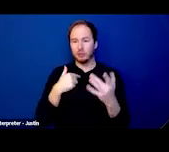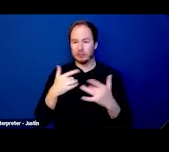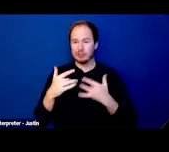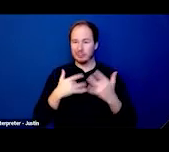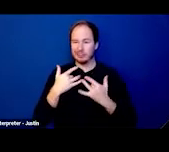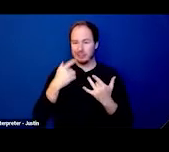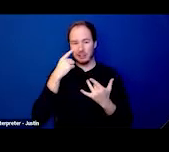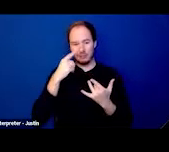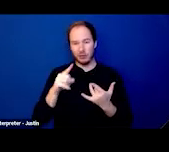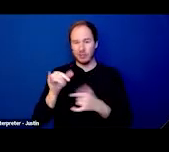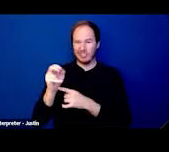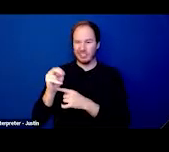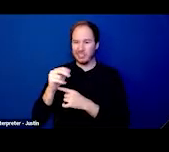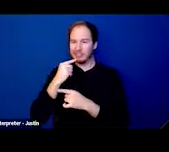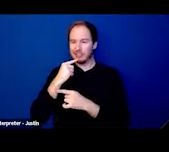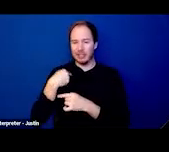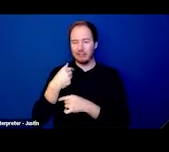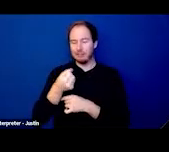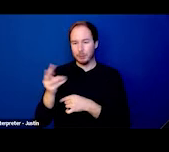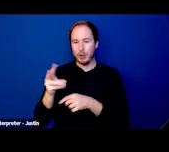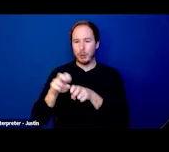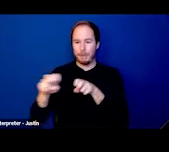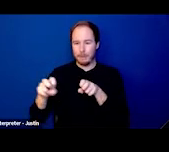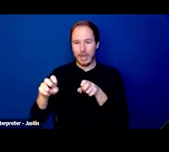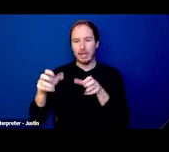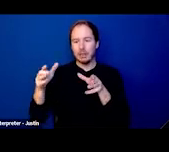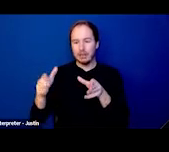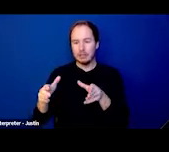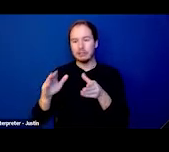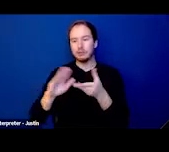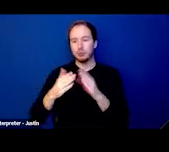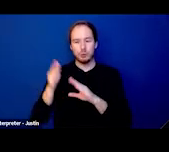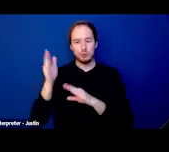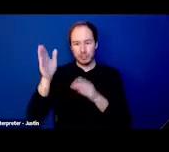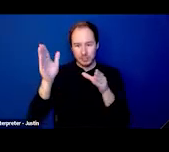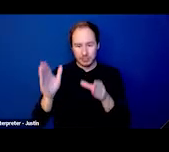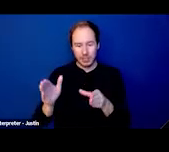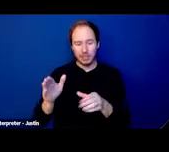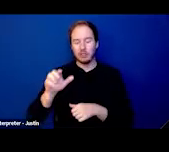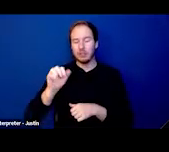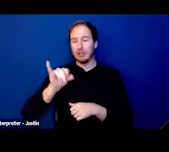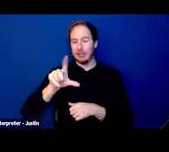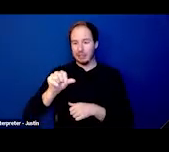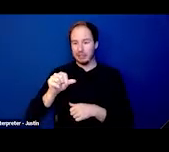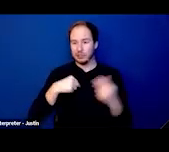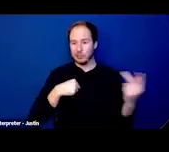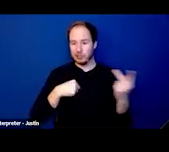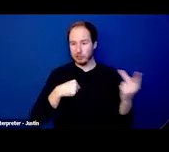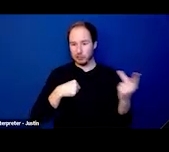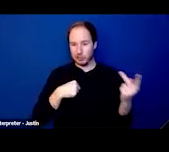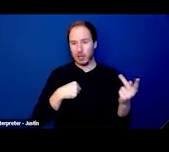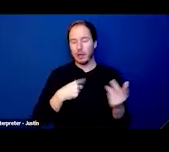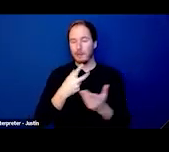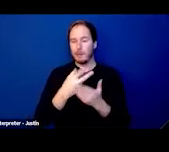to have multiple panelists and community presenters today. Alicia, my colleague Alicia and I, who both work for Homebase,